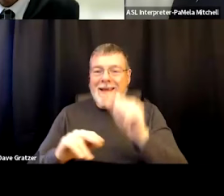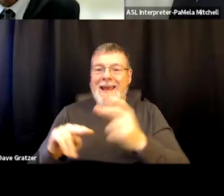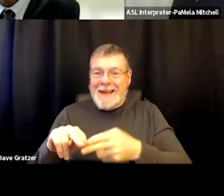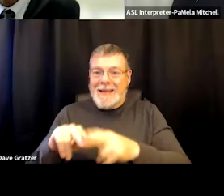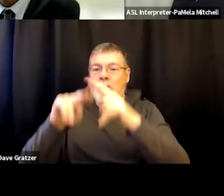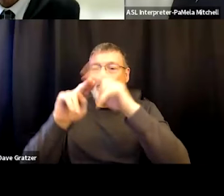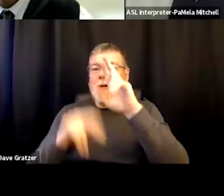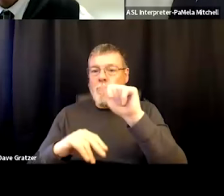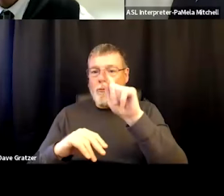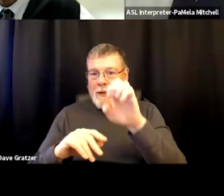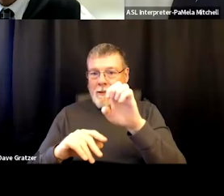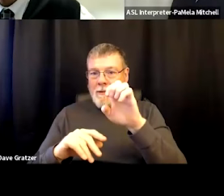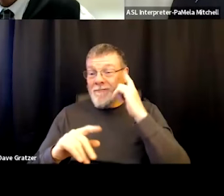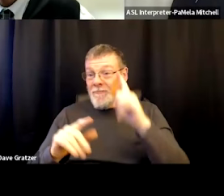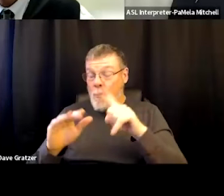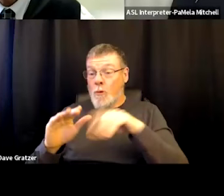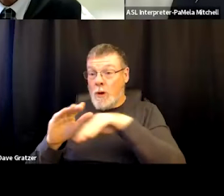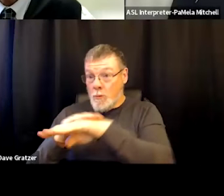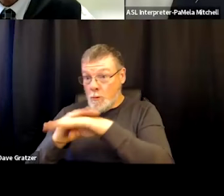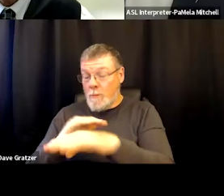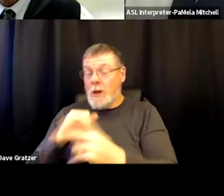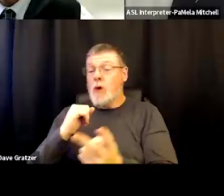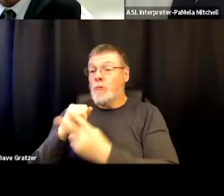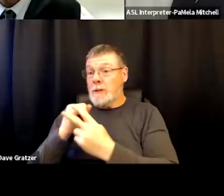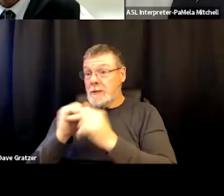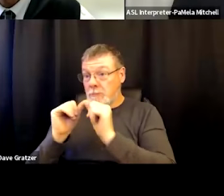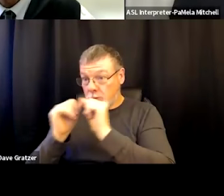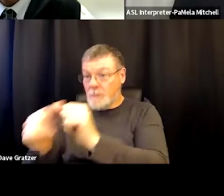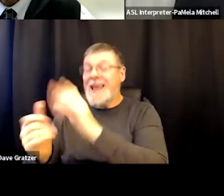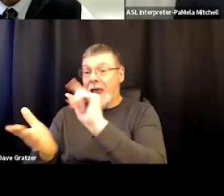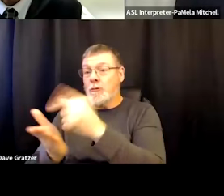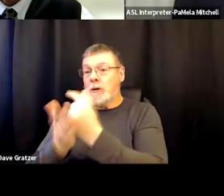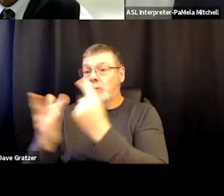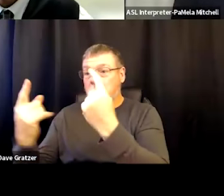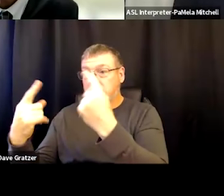of treatment enrollment, retention and graduation or completion.